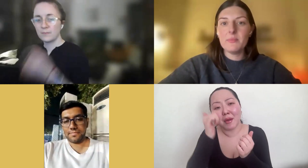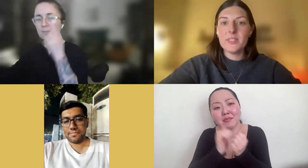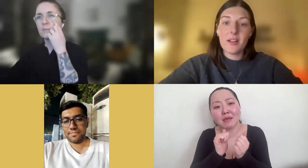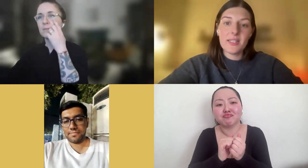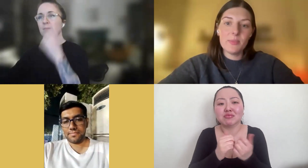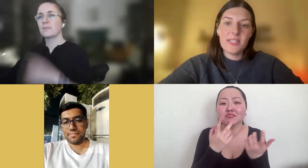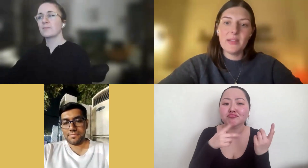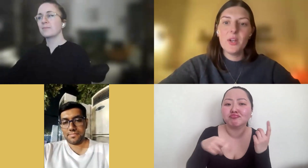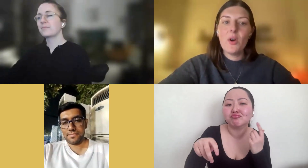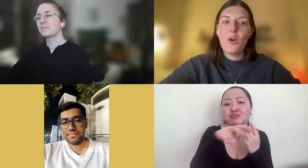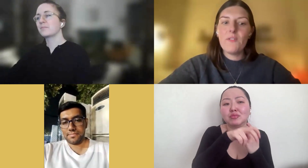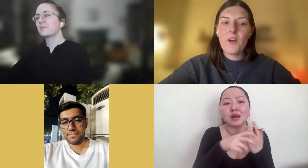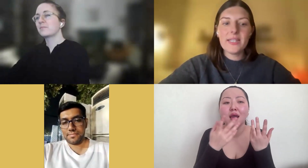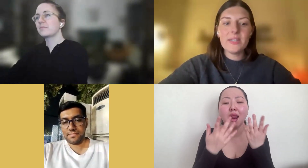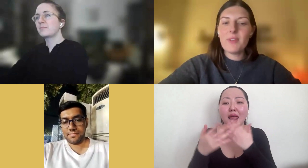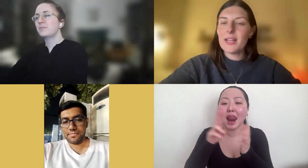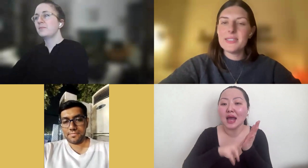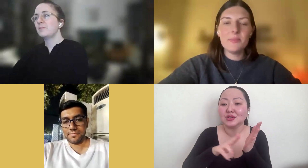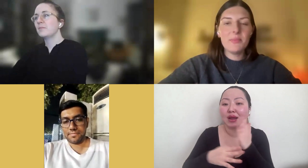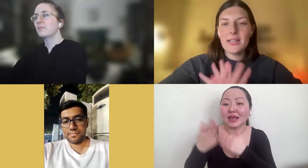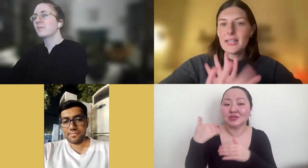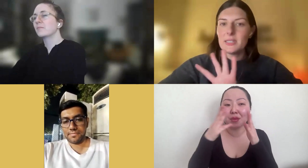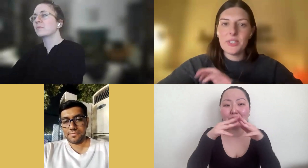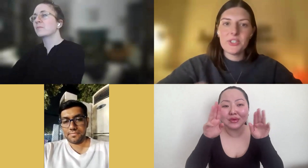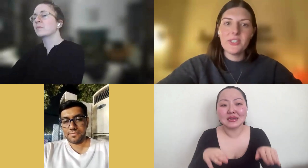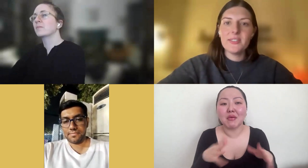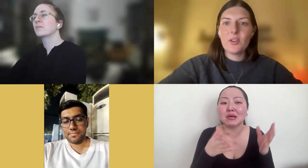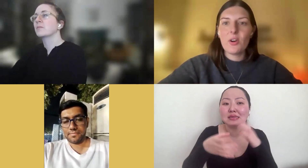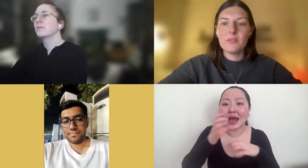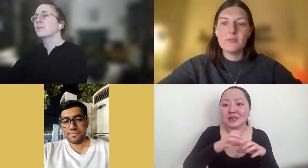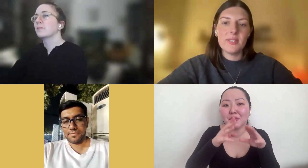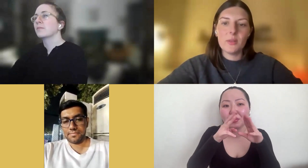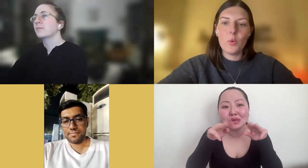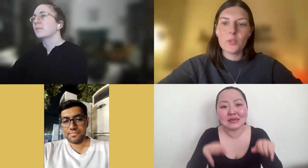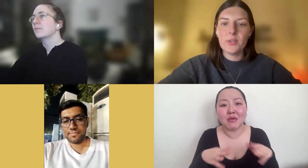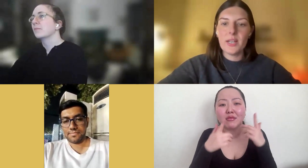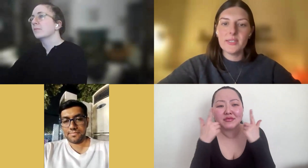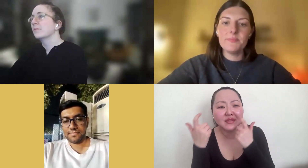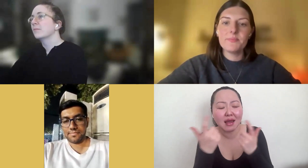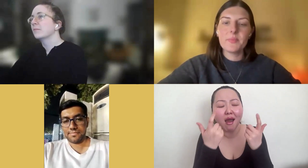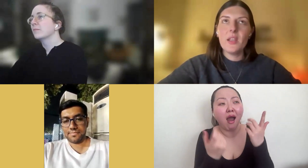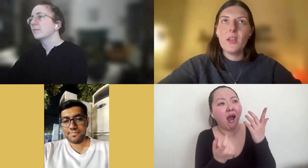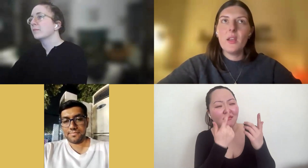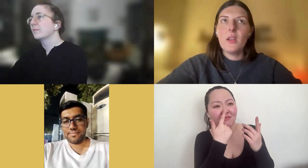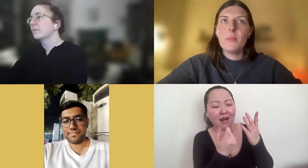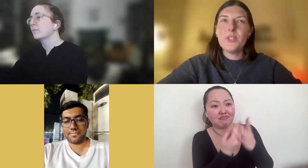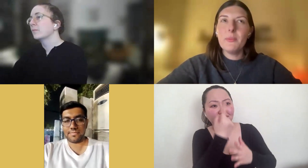Museum, the Science Museum or finding random little exhibitions on random walks around London.